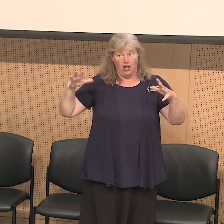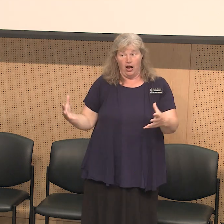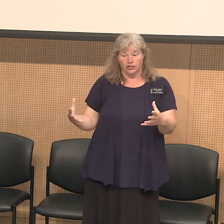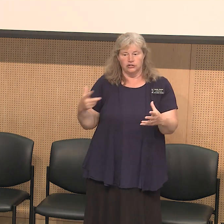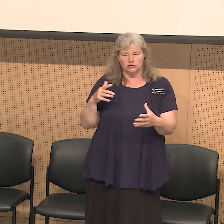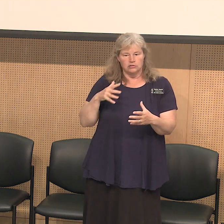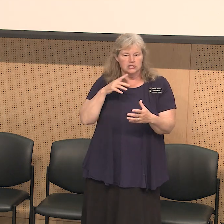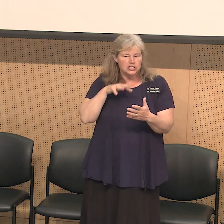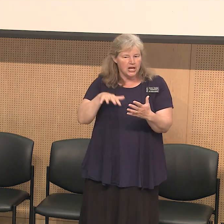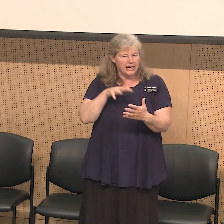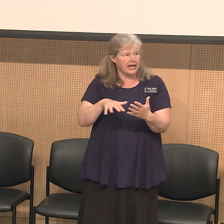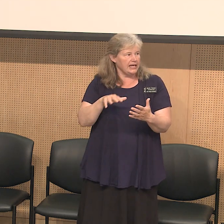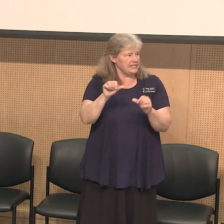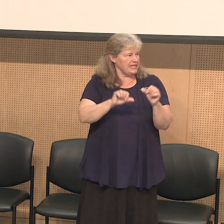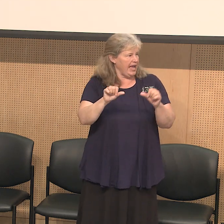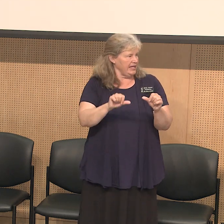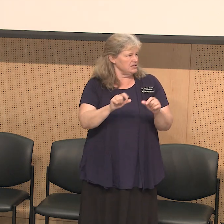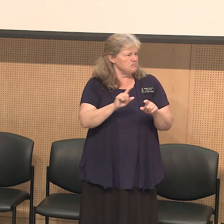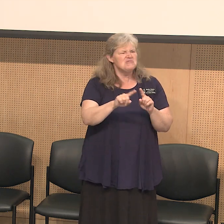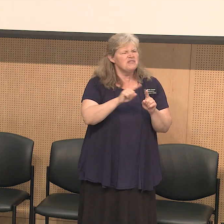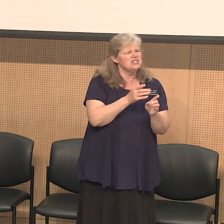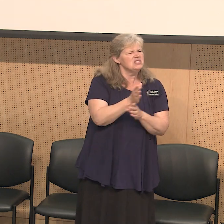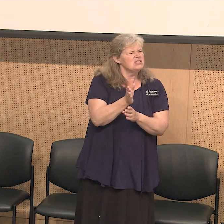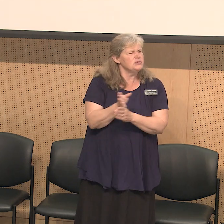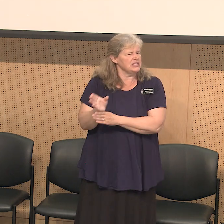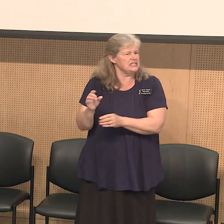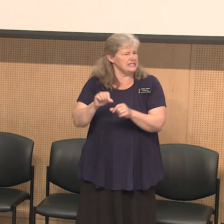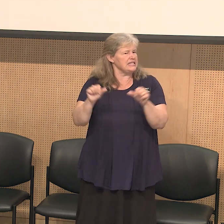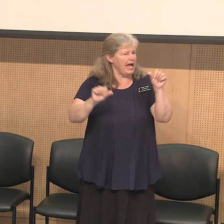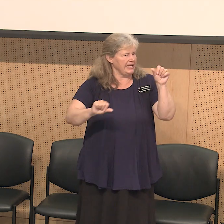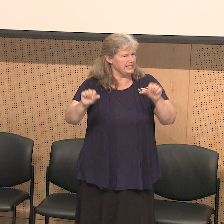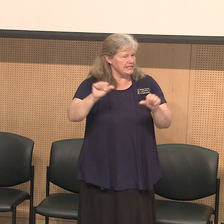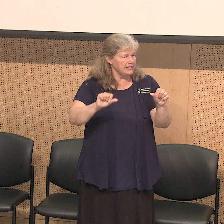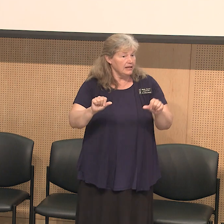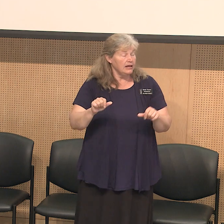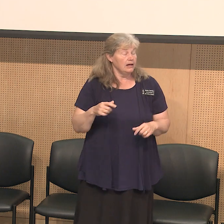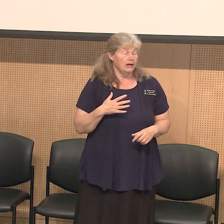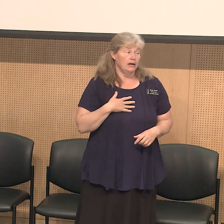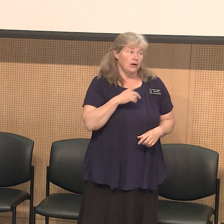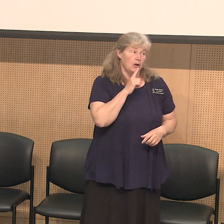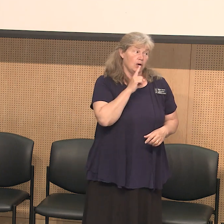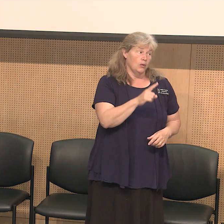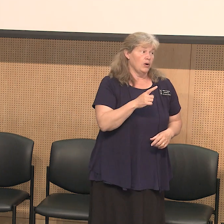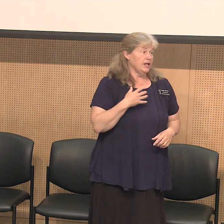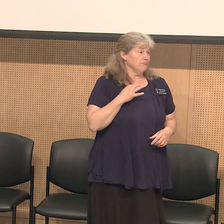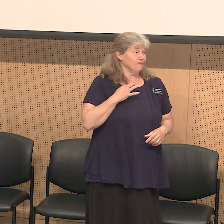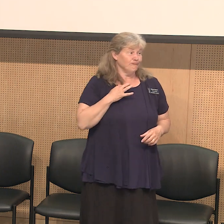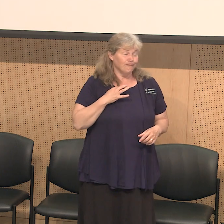across a range of topics. And we've been privileged to work with Alicia and some other people to help make